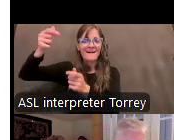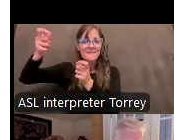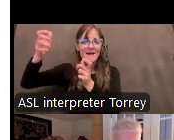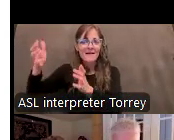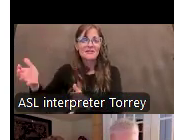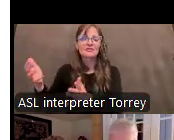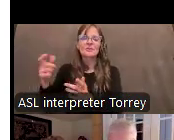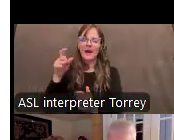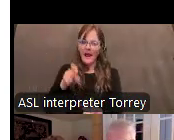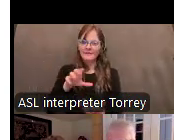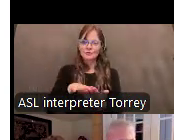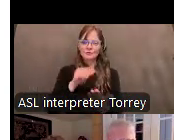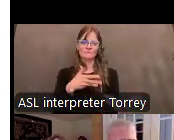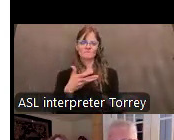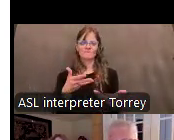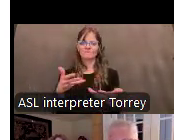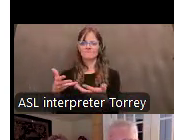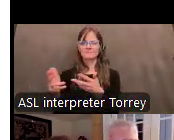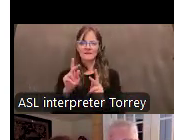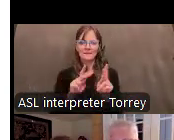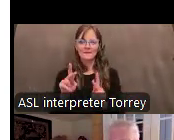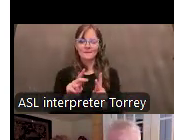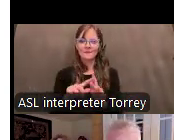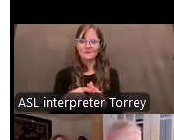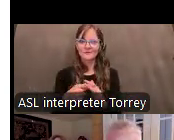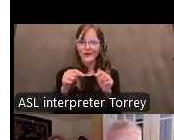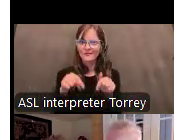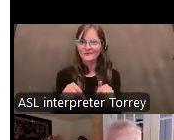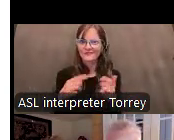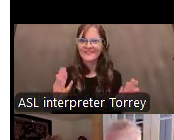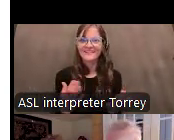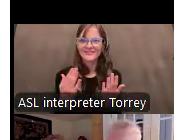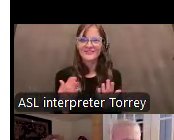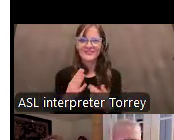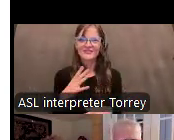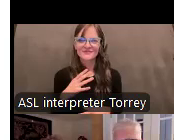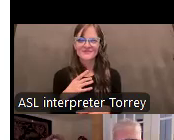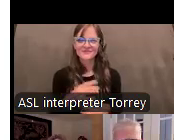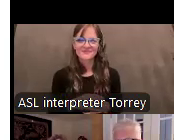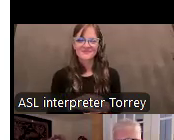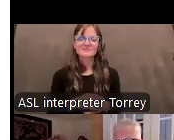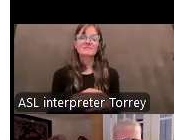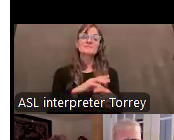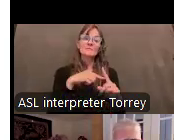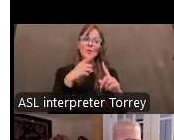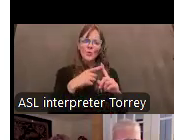The brand identity. Once we know what we are, it's easier to build on our logo, Kevin described